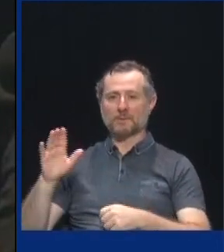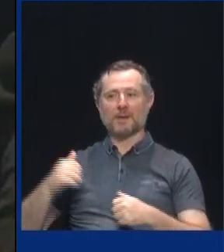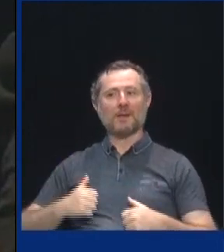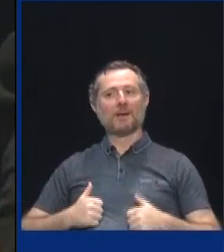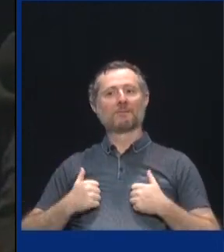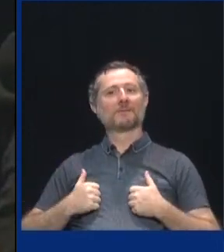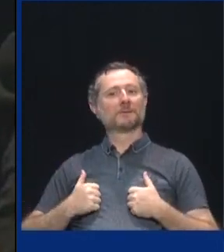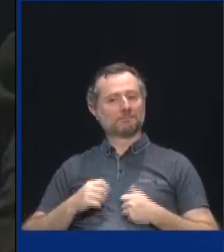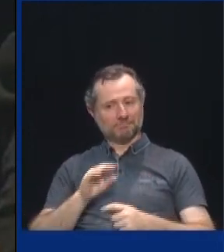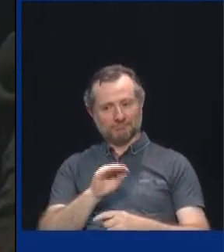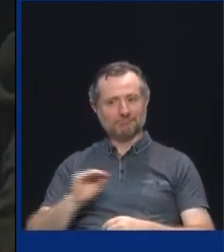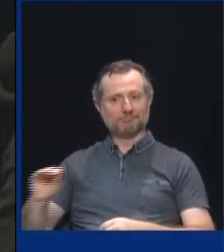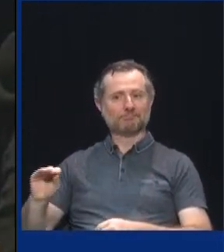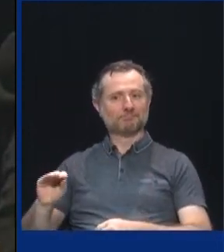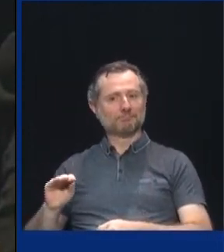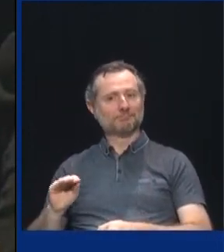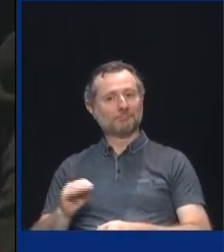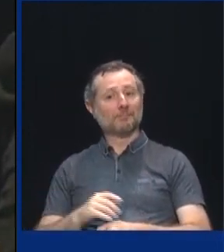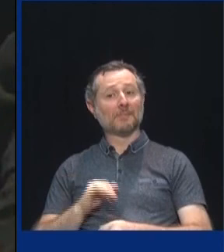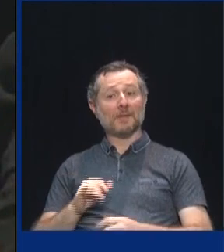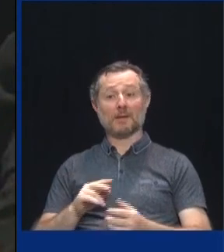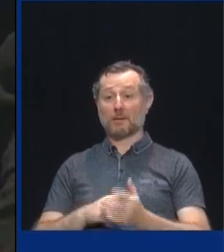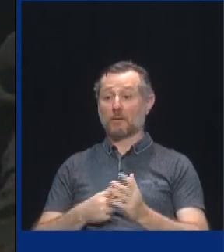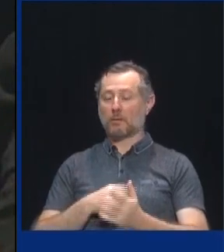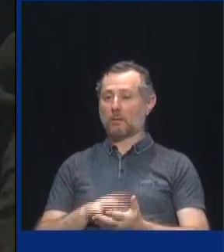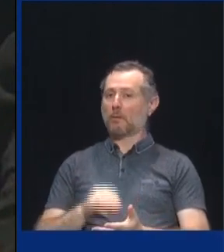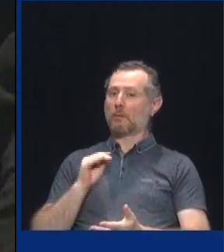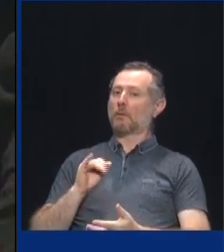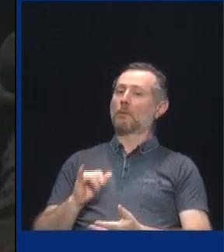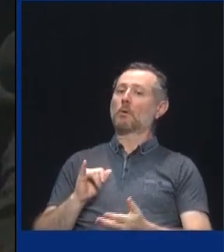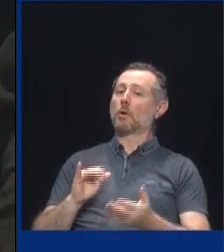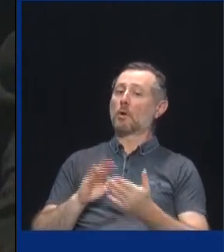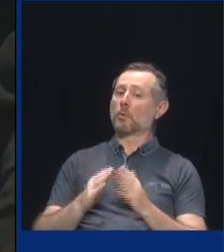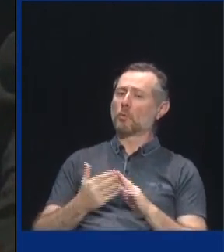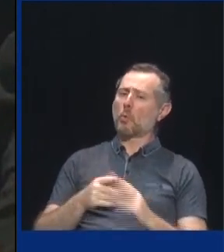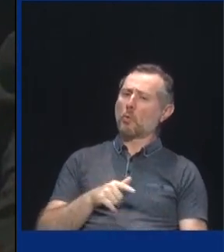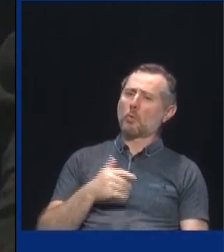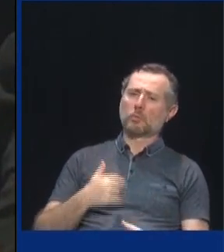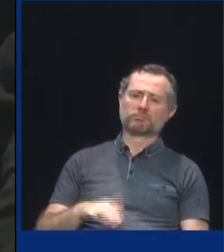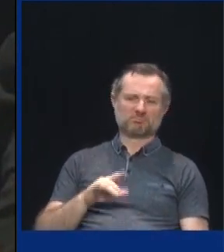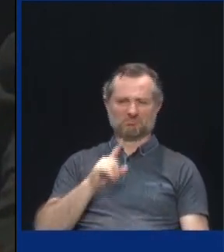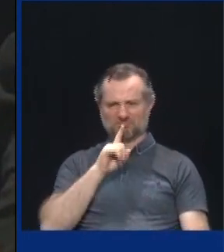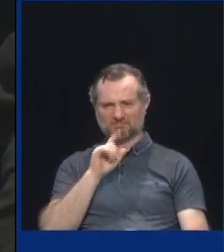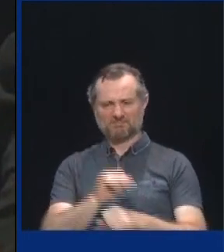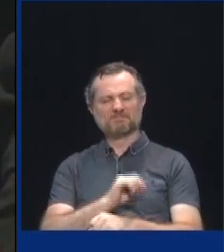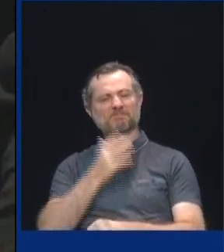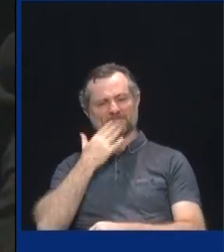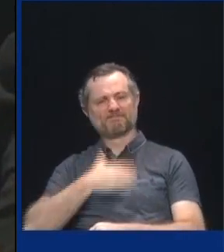AND THE COMMUNITY RESPONDED AND SHOWED UP. I GOT A TRANSPLANT AND I SURVIVED.